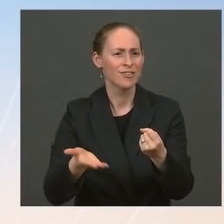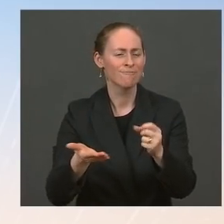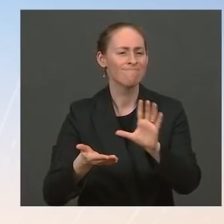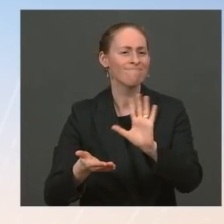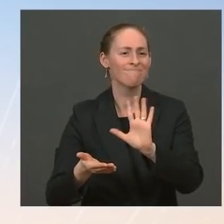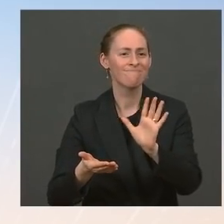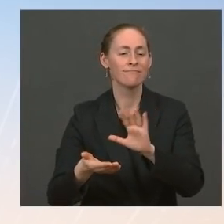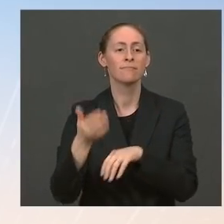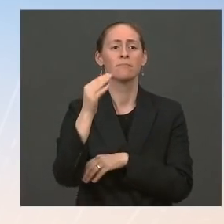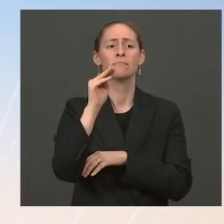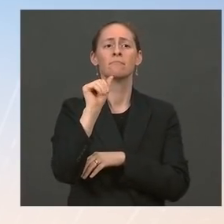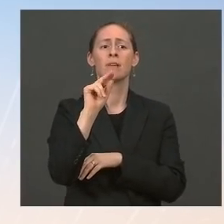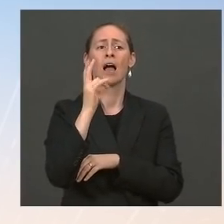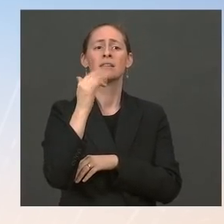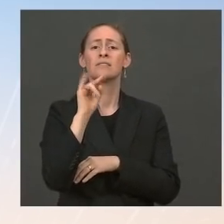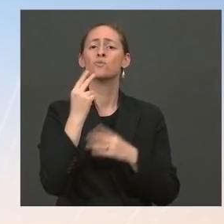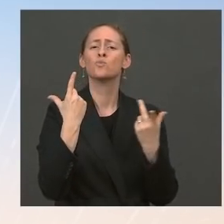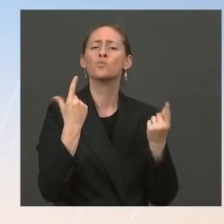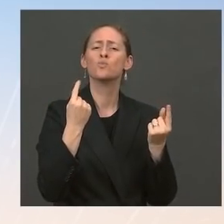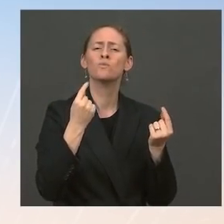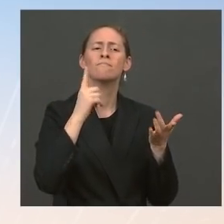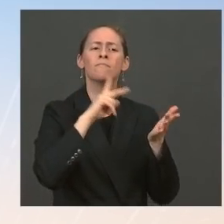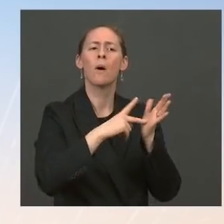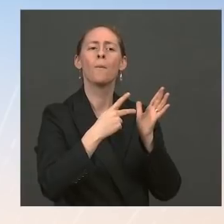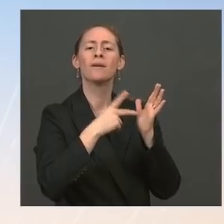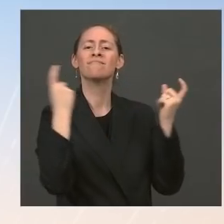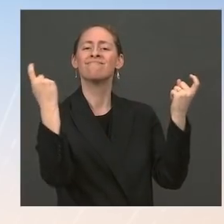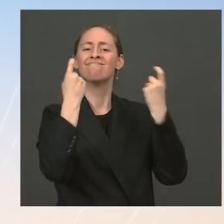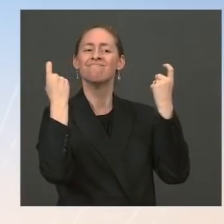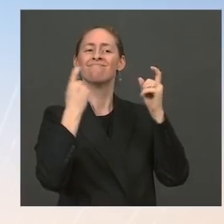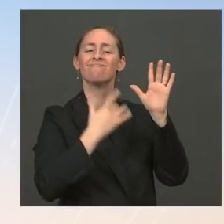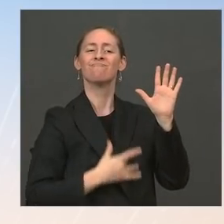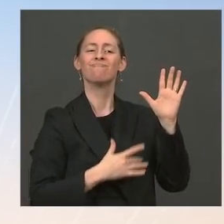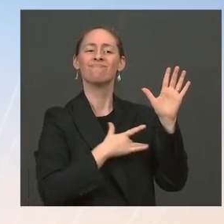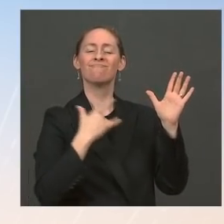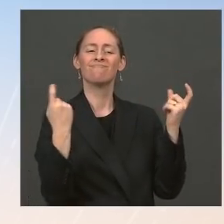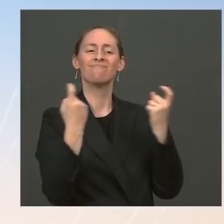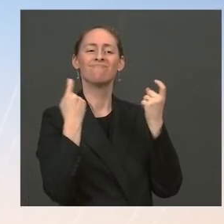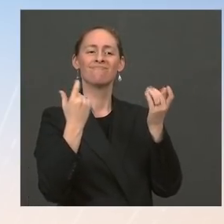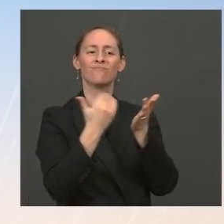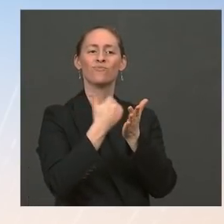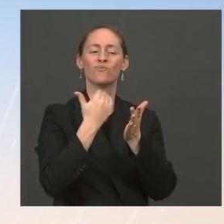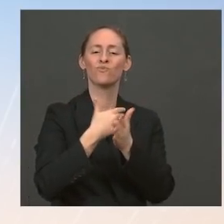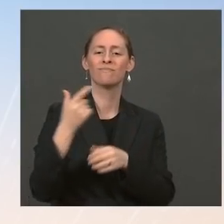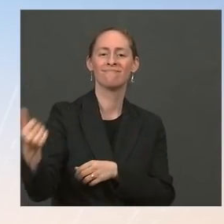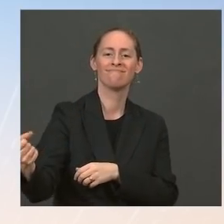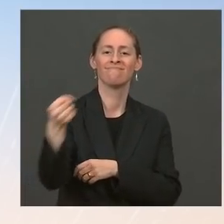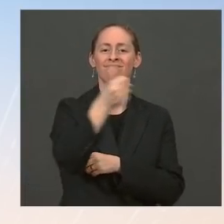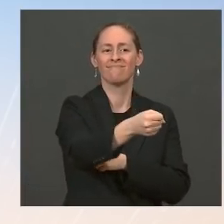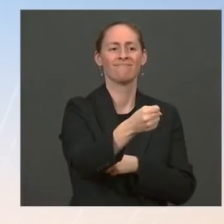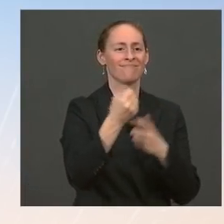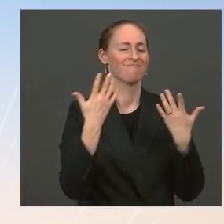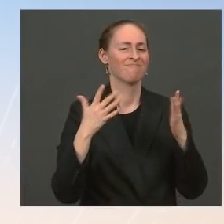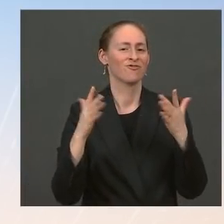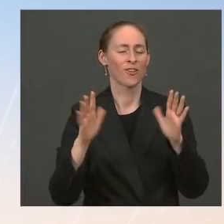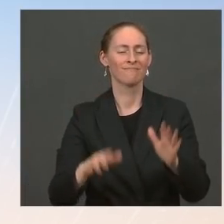for Dr. Gupta, per Dr. Gupta's request. The Press: All right, thank you. The Press: Thanks, Jen.